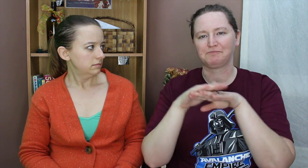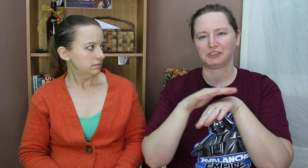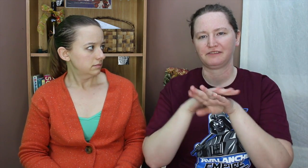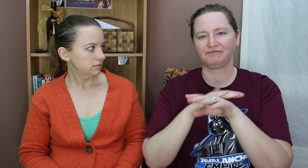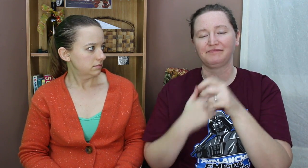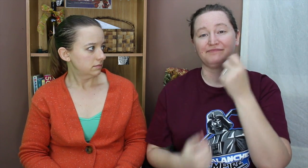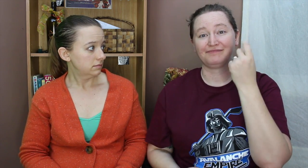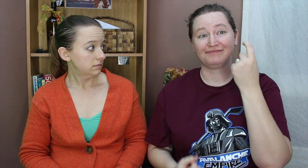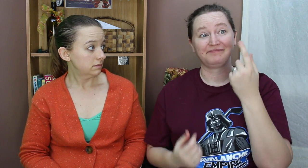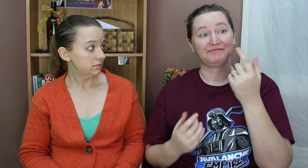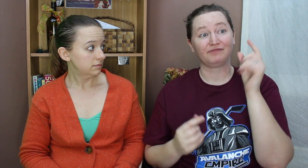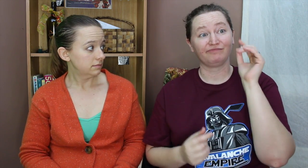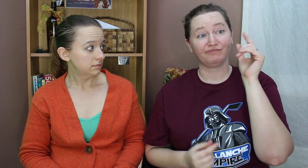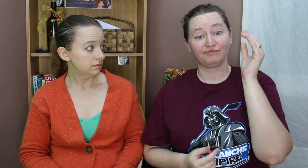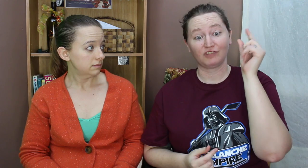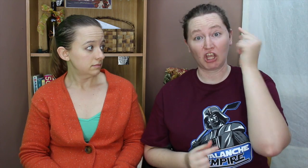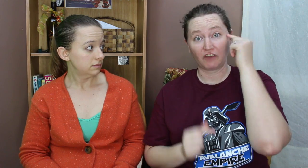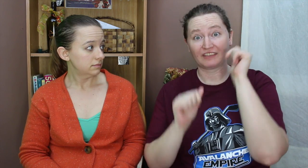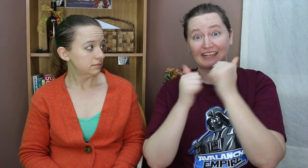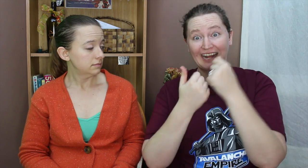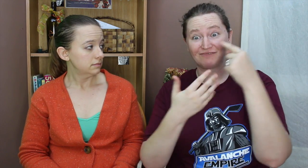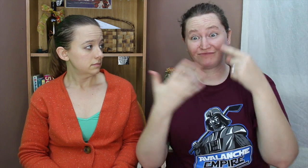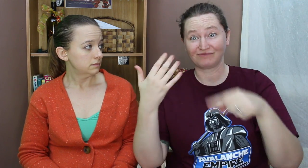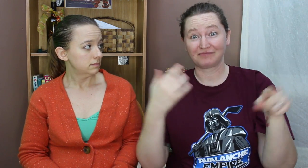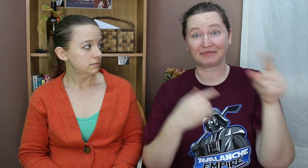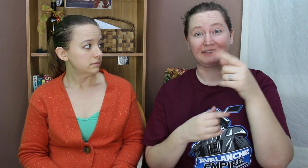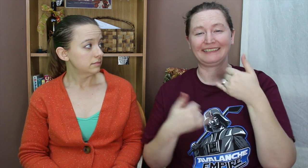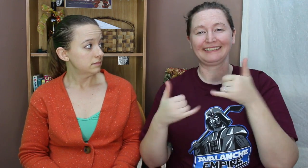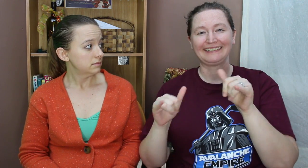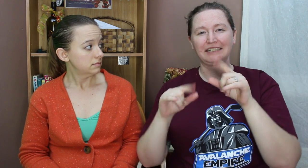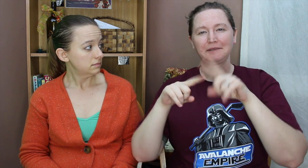is talking about communicaiton accessibility. So a lot of governement